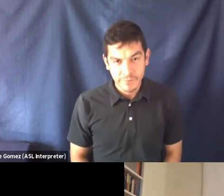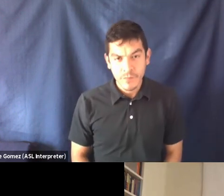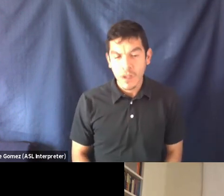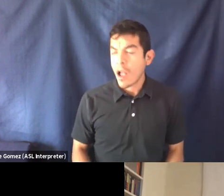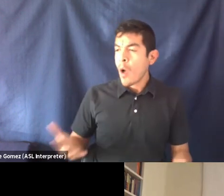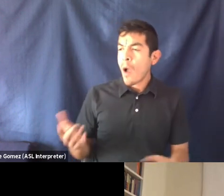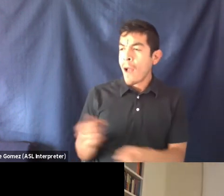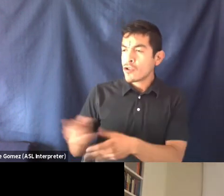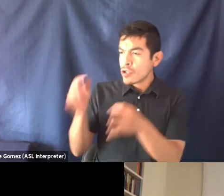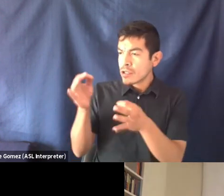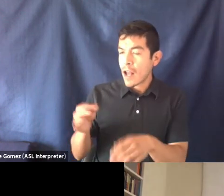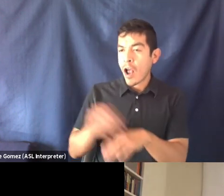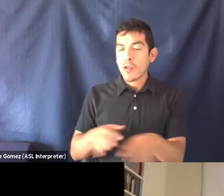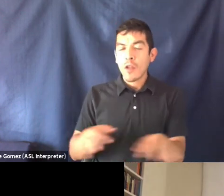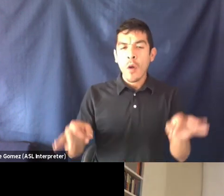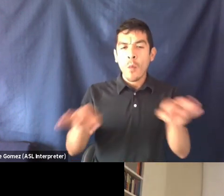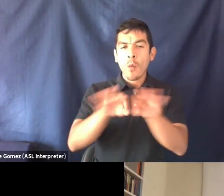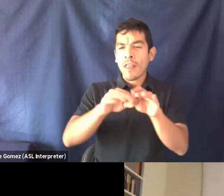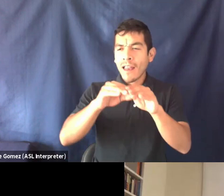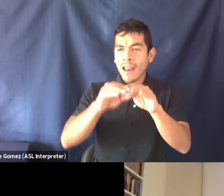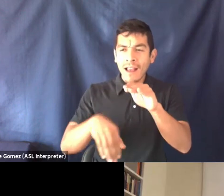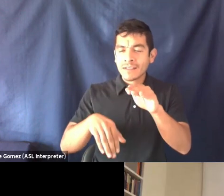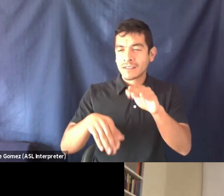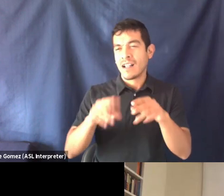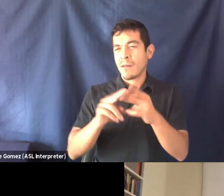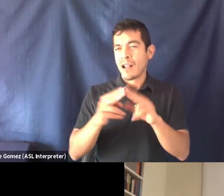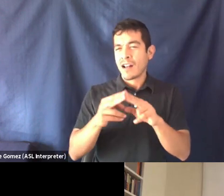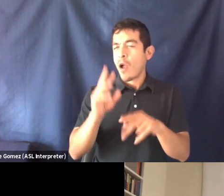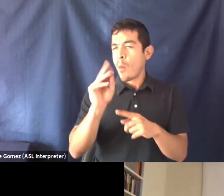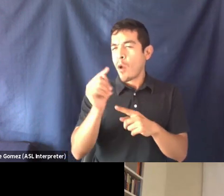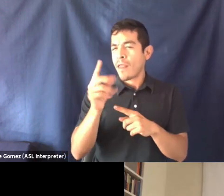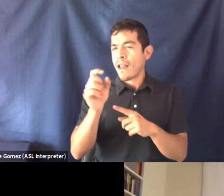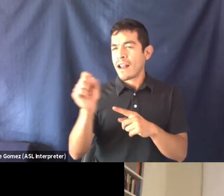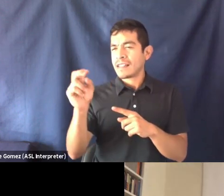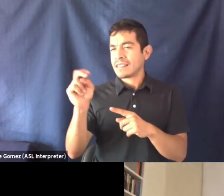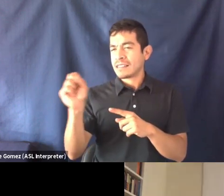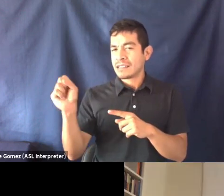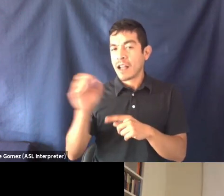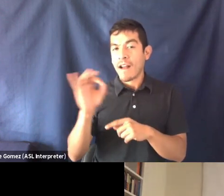'Cause that's a really interesting thing. I mean, one of the things that when I've watched documentaries that center on animals,